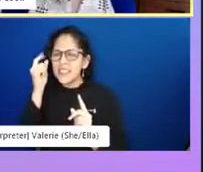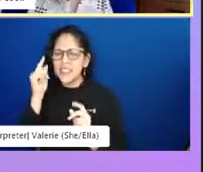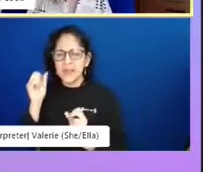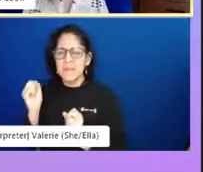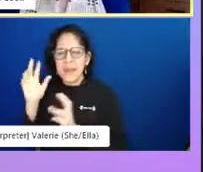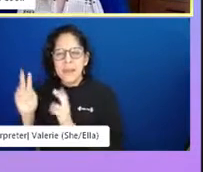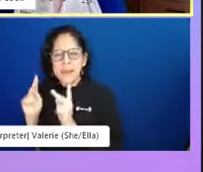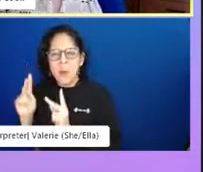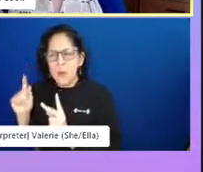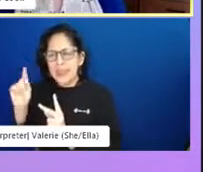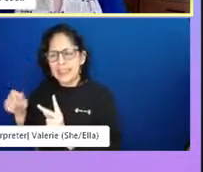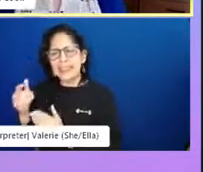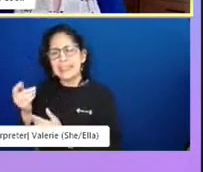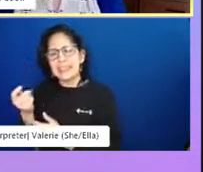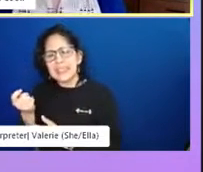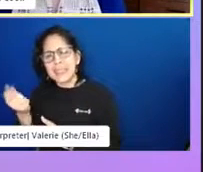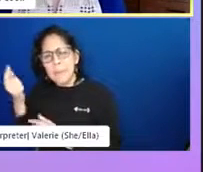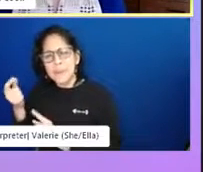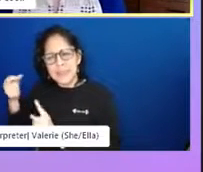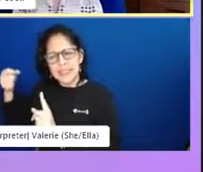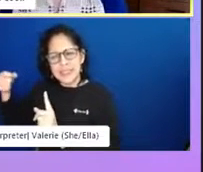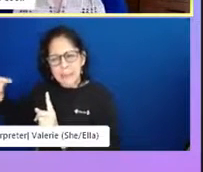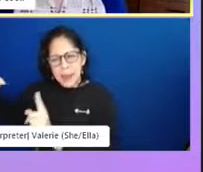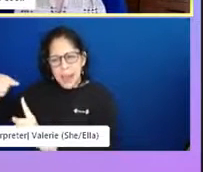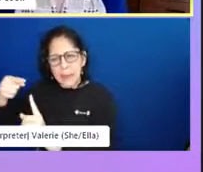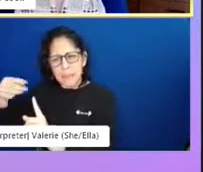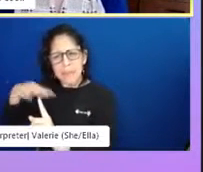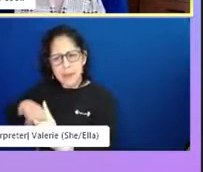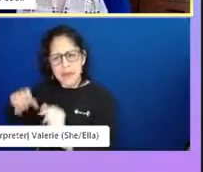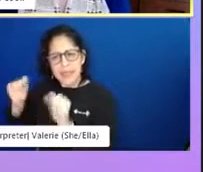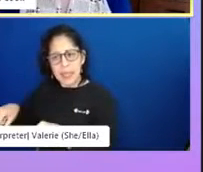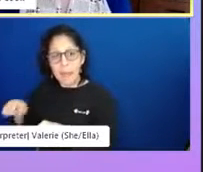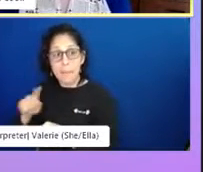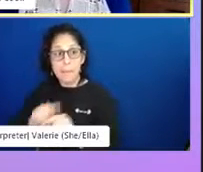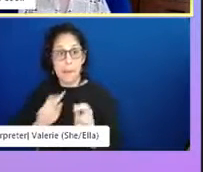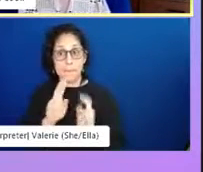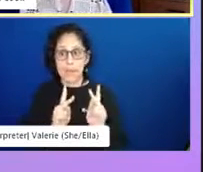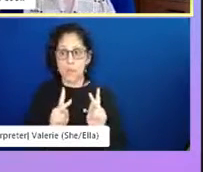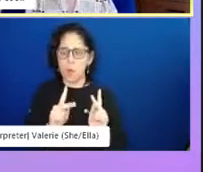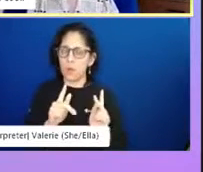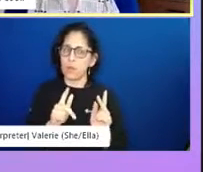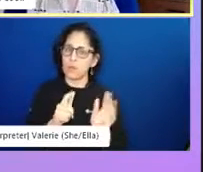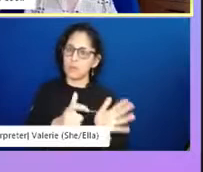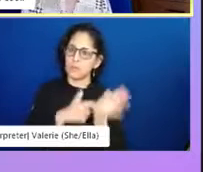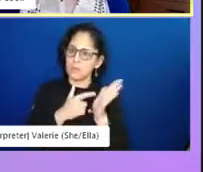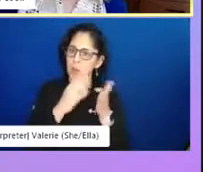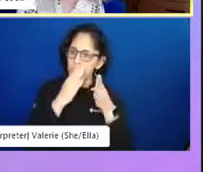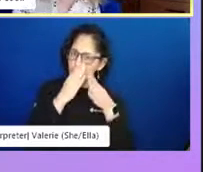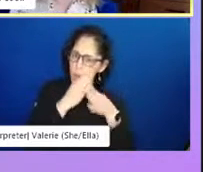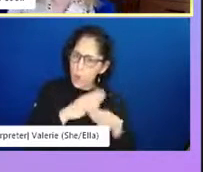little stimuli could benefit but definitely not somebody who needs no stimuli or more stimuli